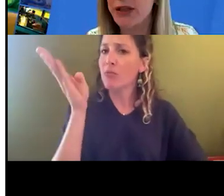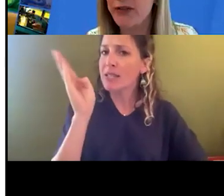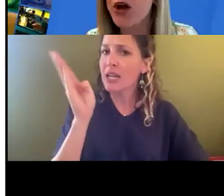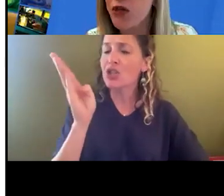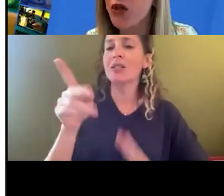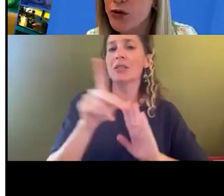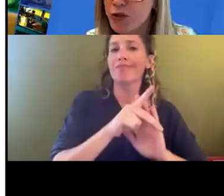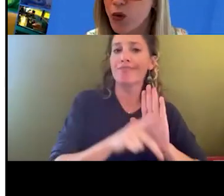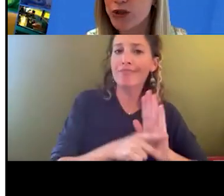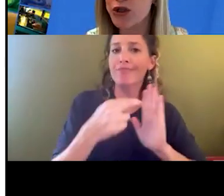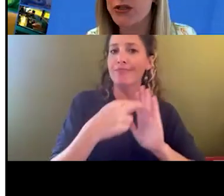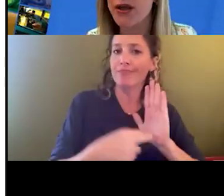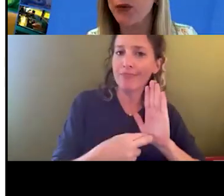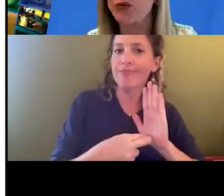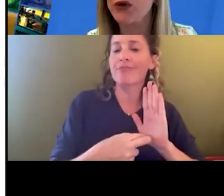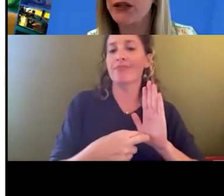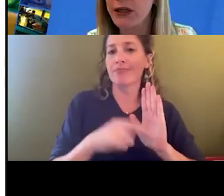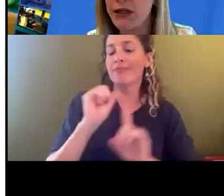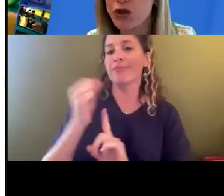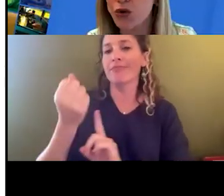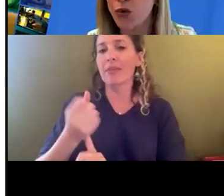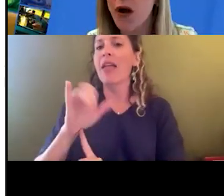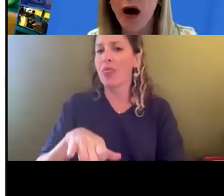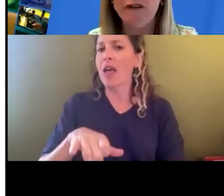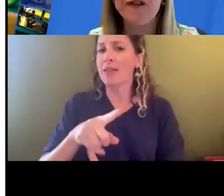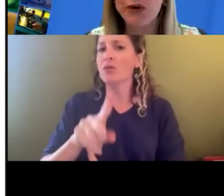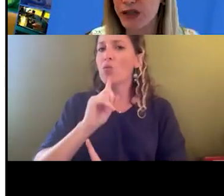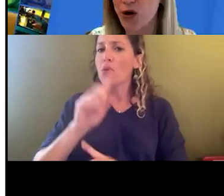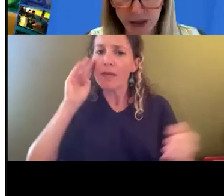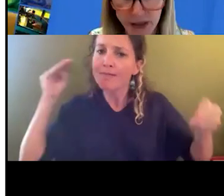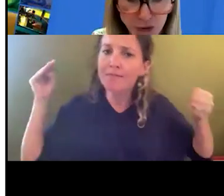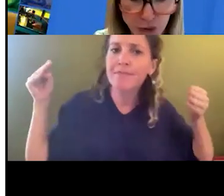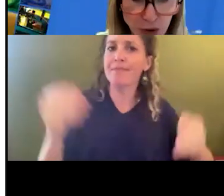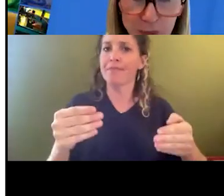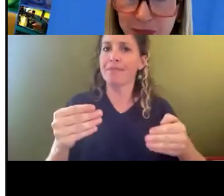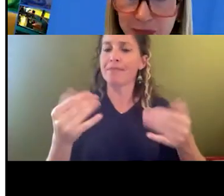and those are the questions that we really need to focus on this afternoon.